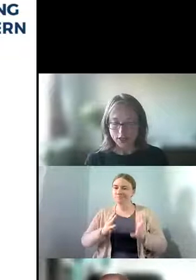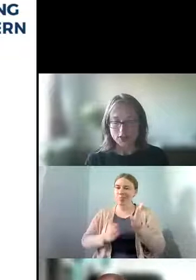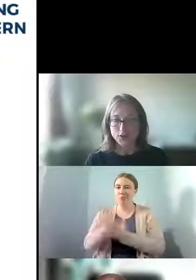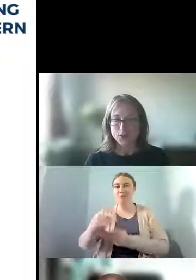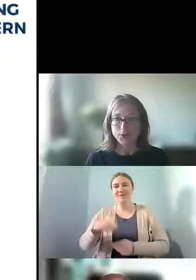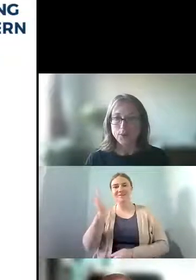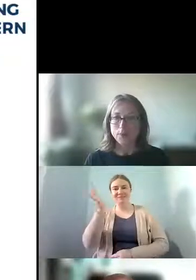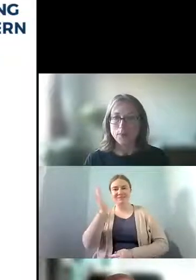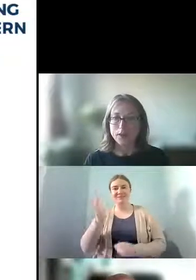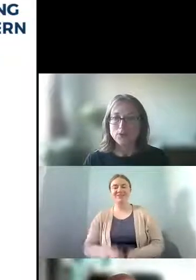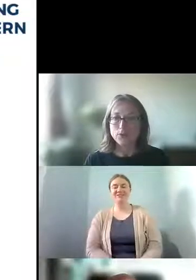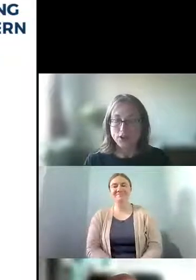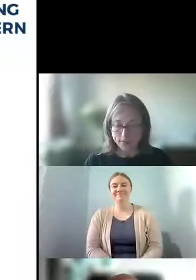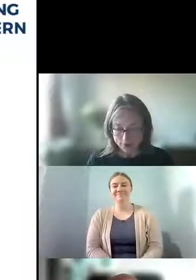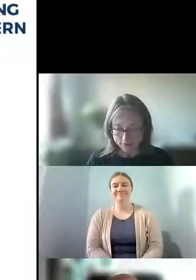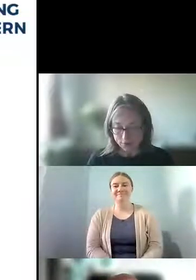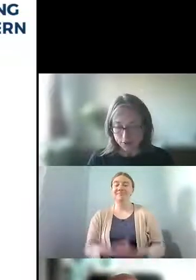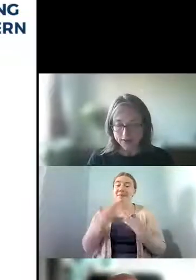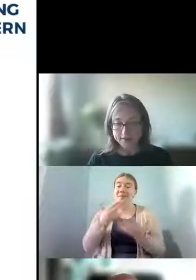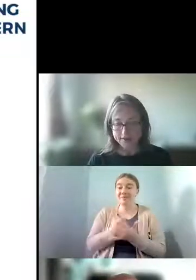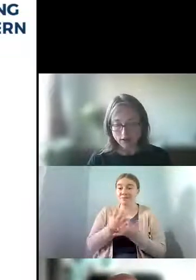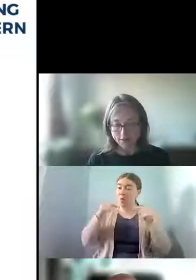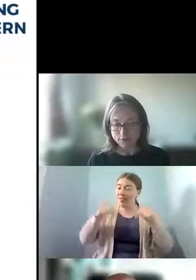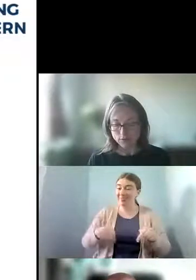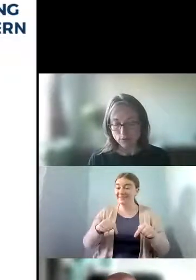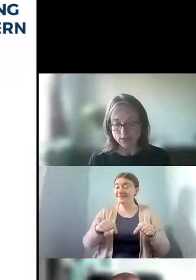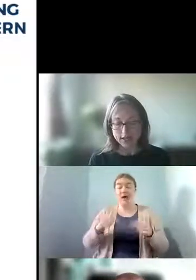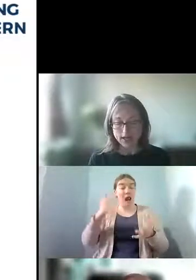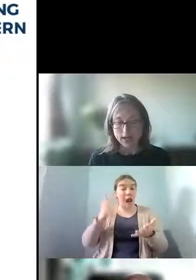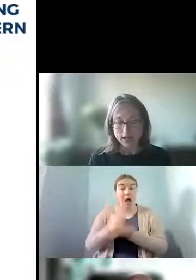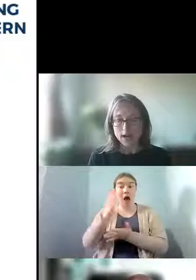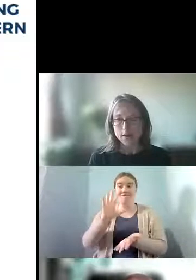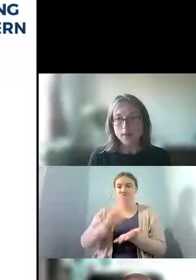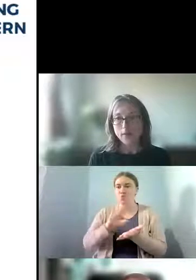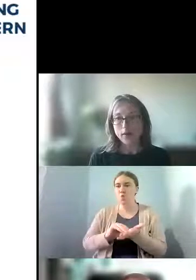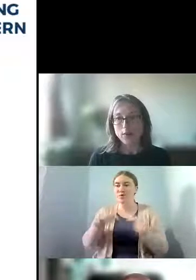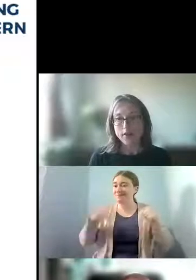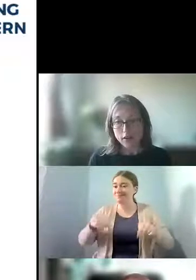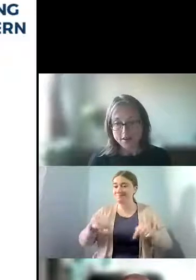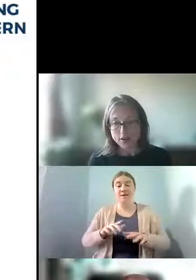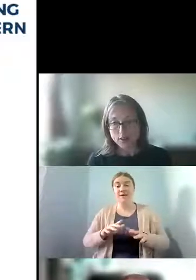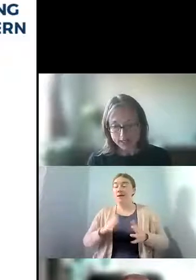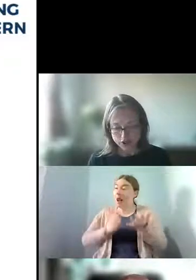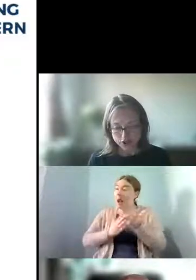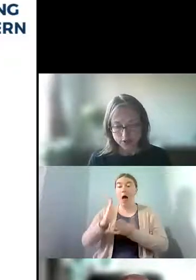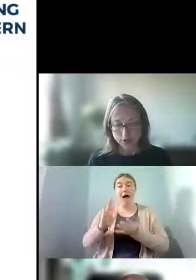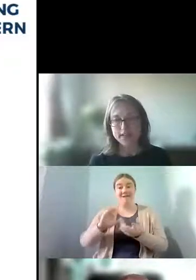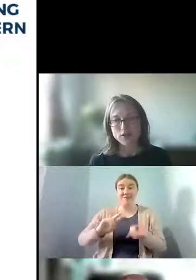so please also be mindful that this is a live recording um with live interpretation it's not